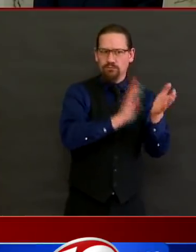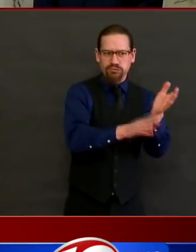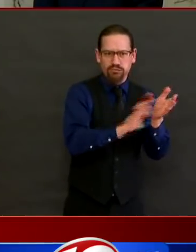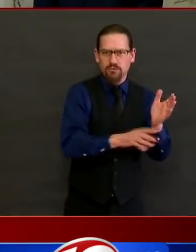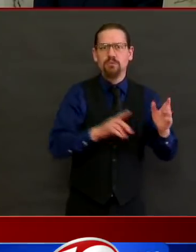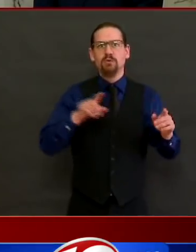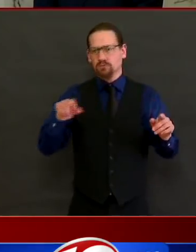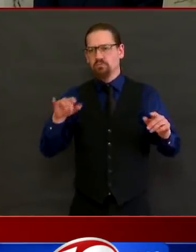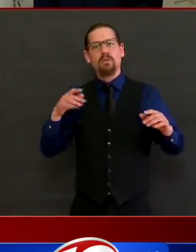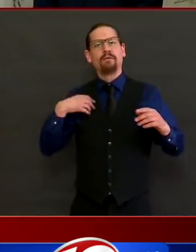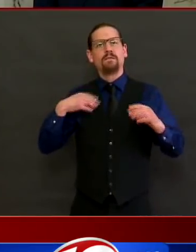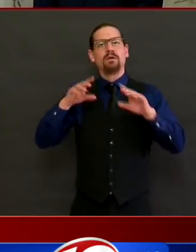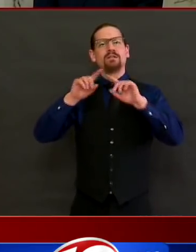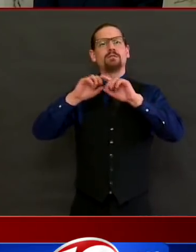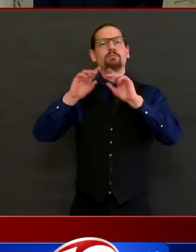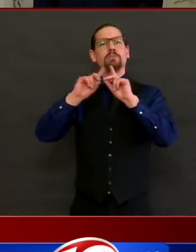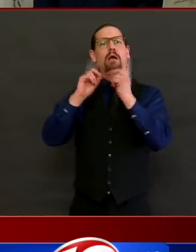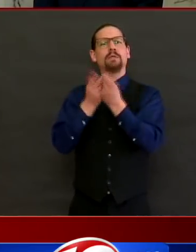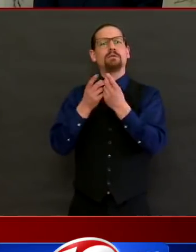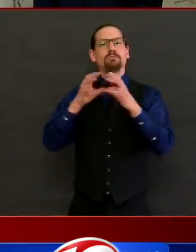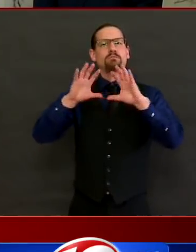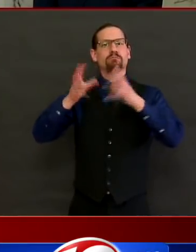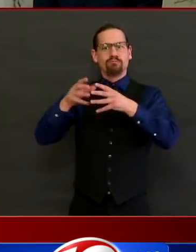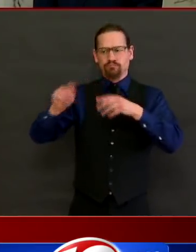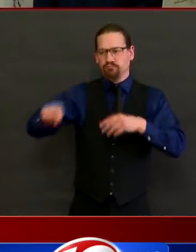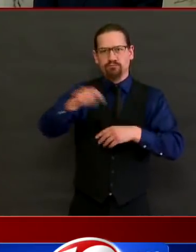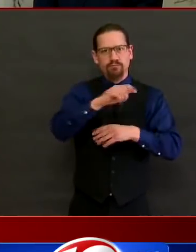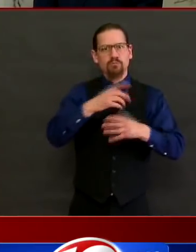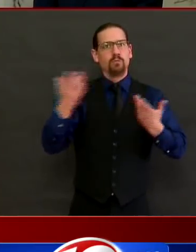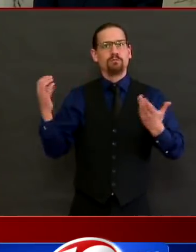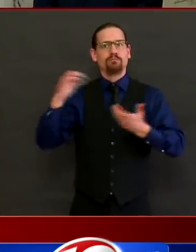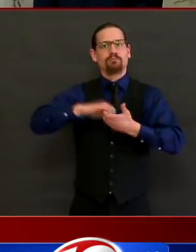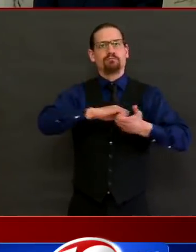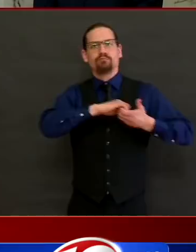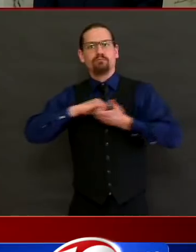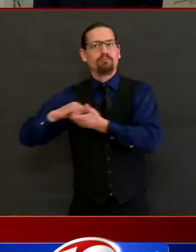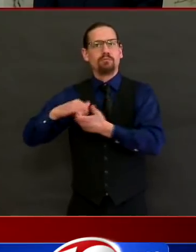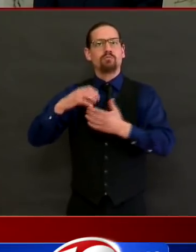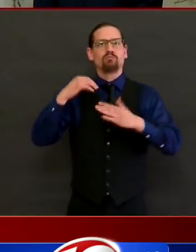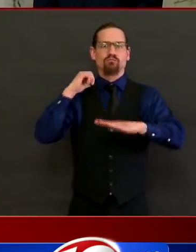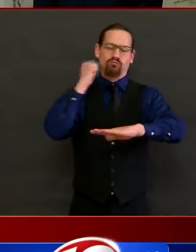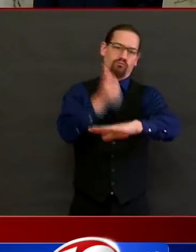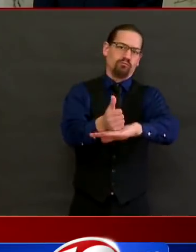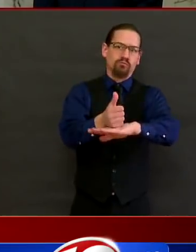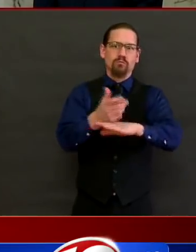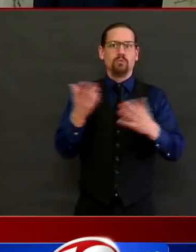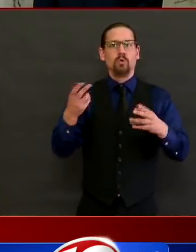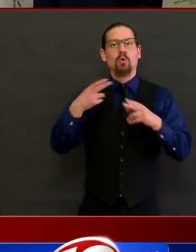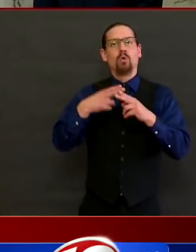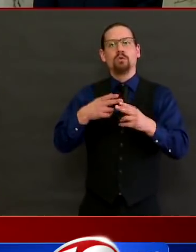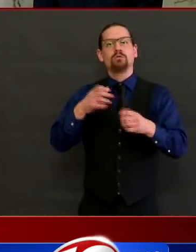THE DEPARTMENT OF LABOR AND TRAINING, AND SKILLS FOR RHODE ISLAND'S FUTURE AND THE COMMERCE DEPARTMENT.